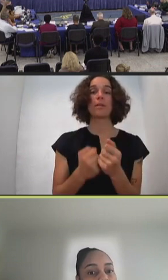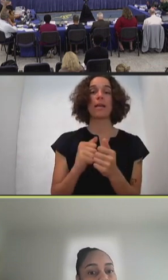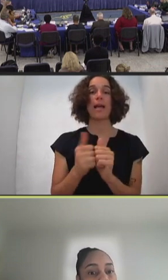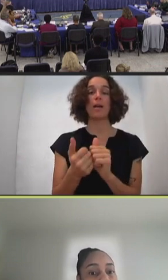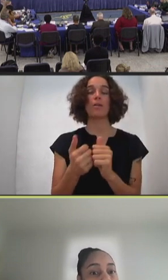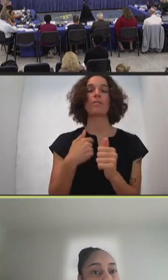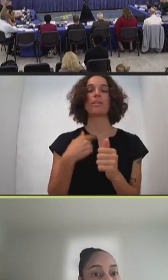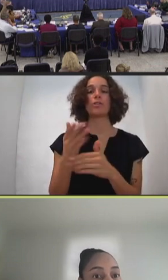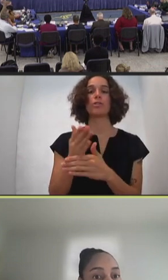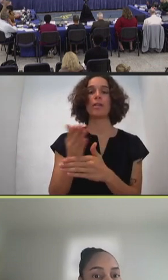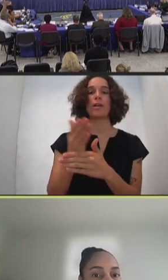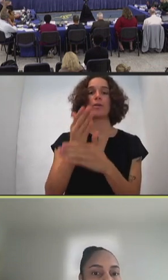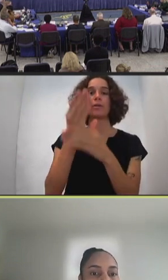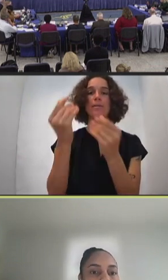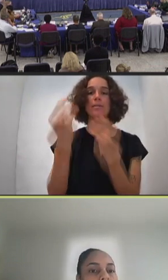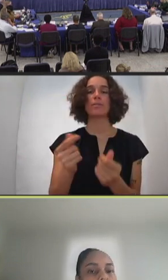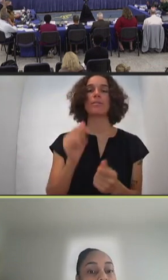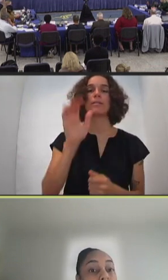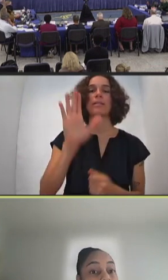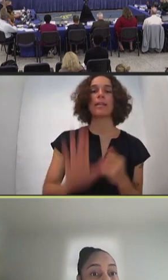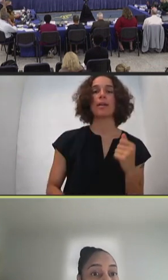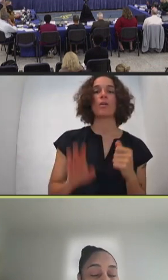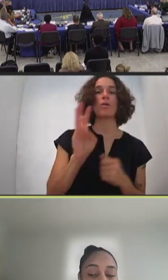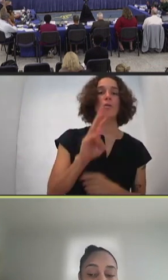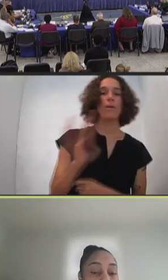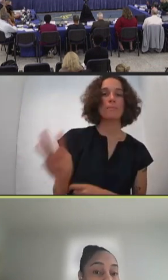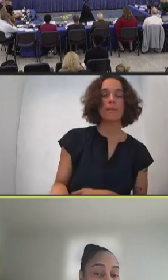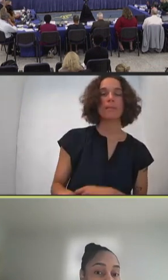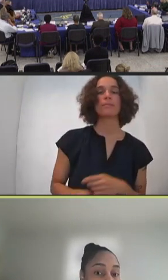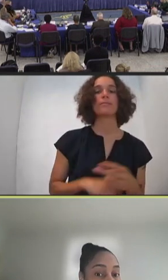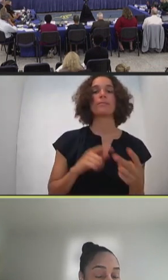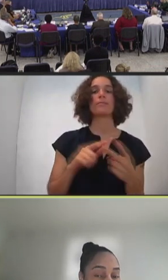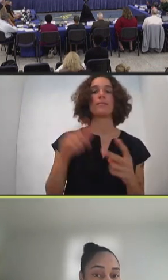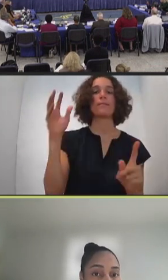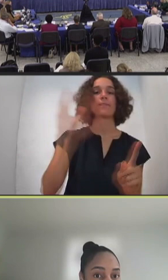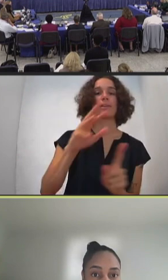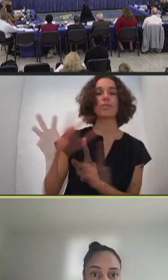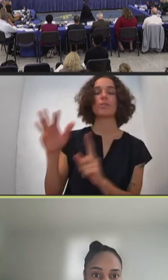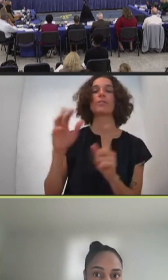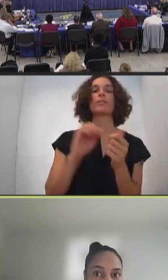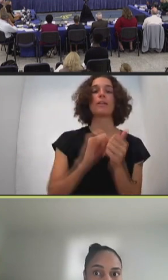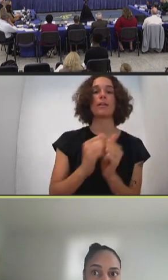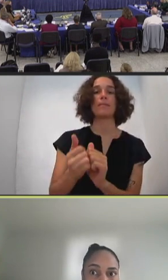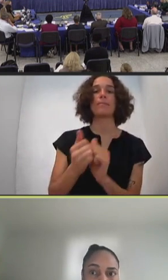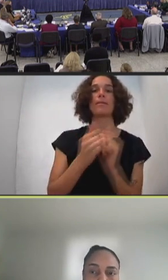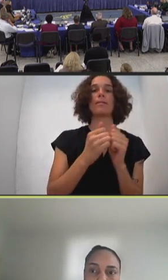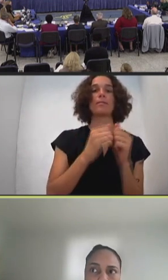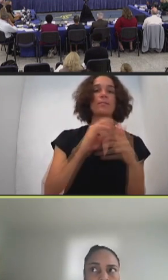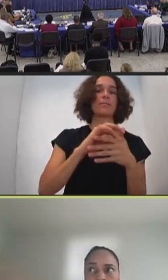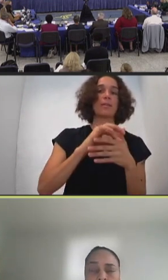materials on their website. They're featuring campaign subject matter experts. We have a